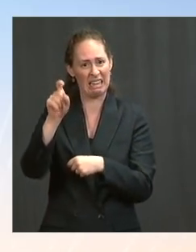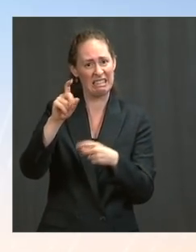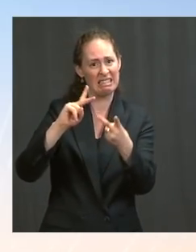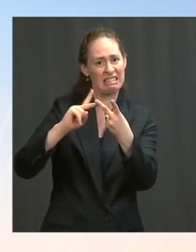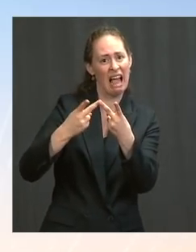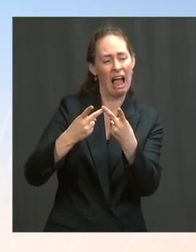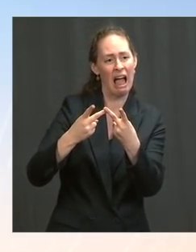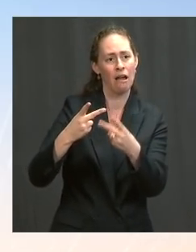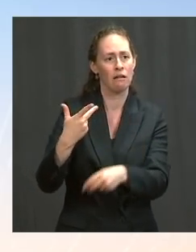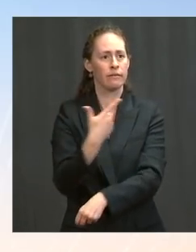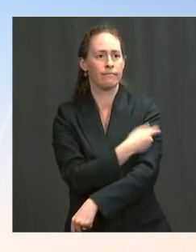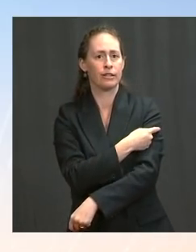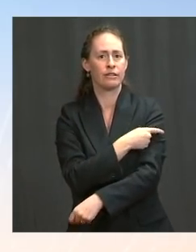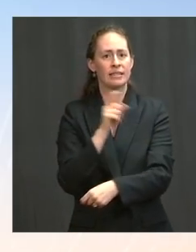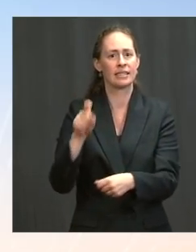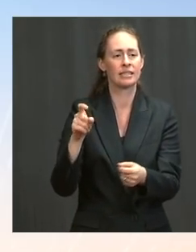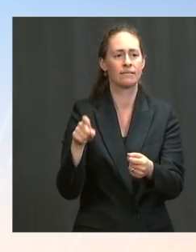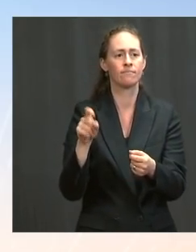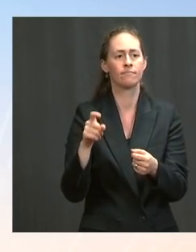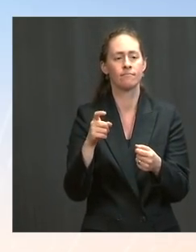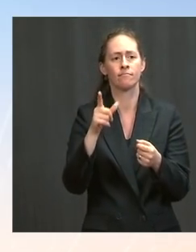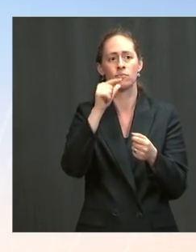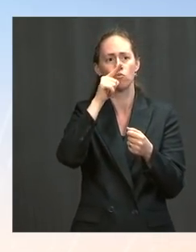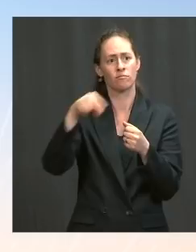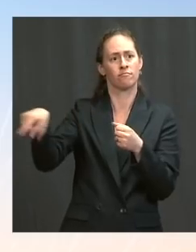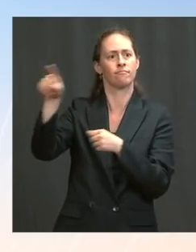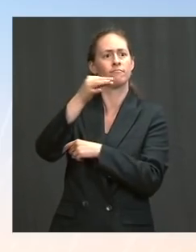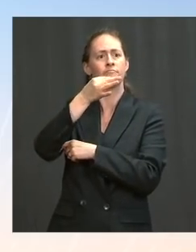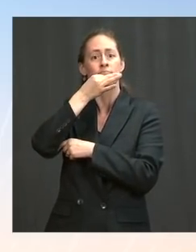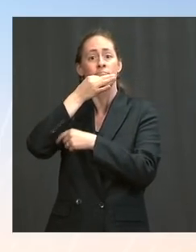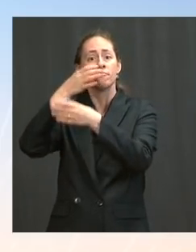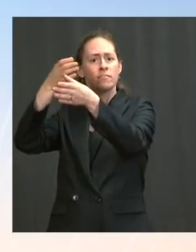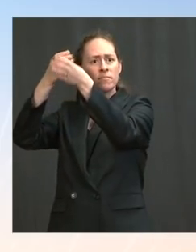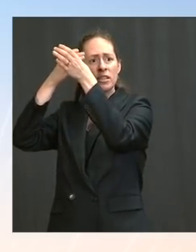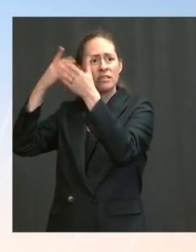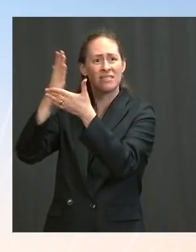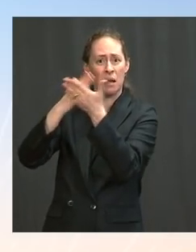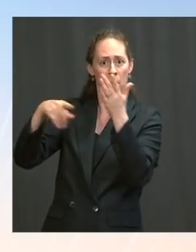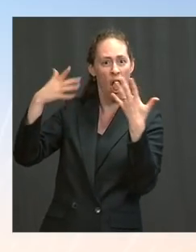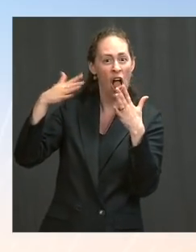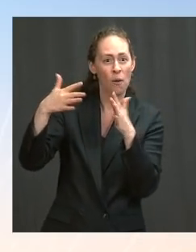such booster shots themselves -- to guard against the Delta variant. Is this too soon?